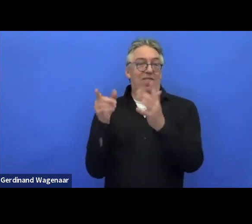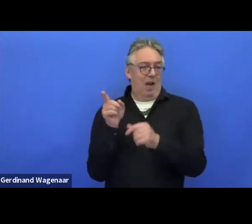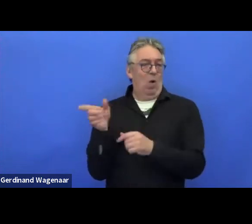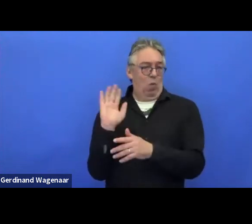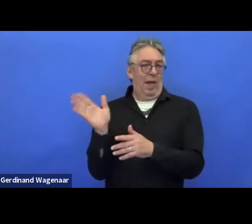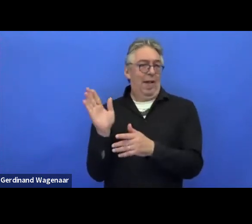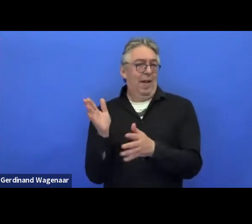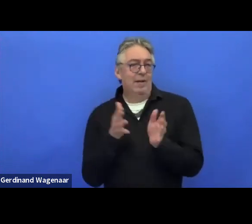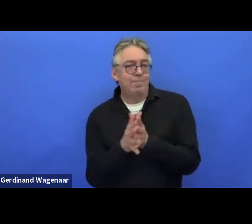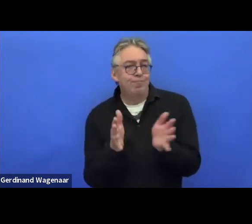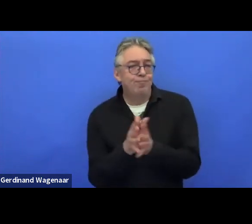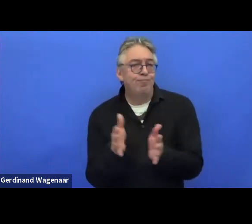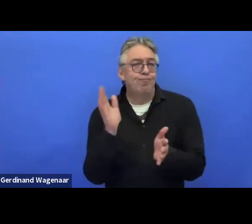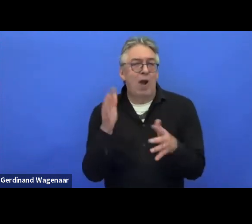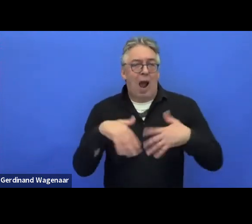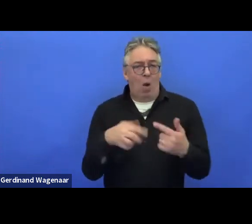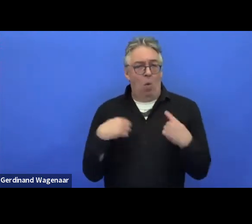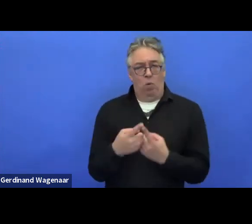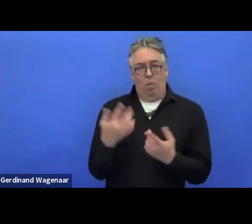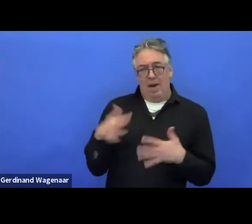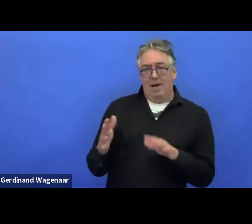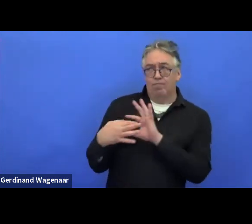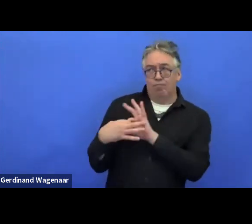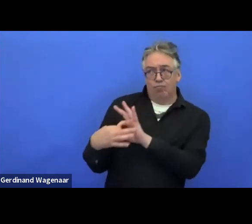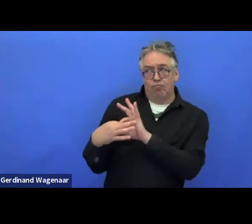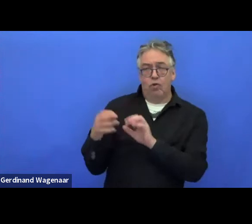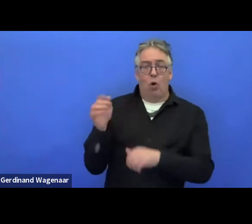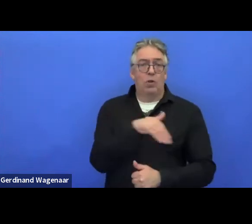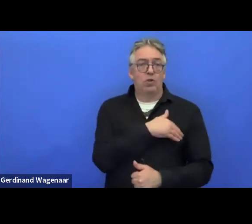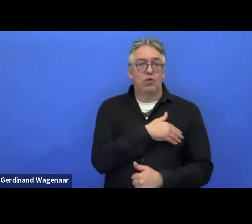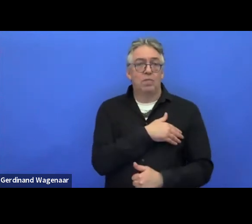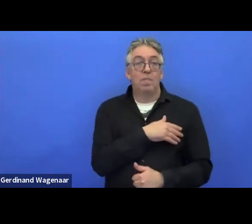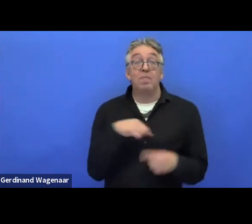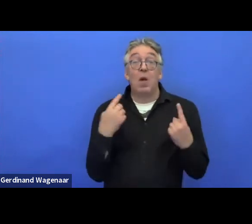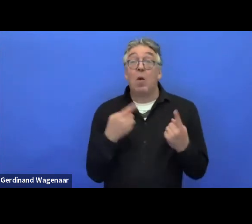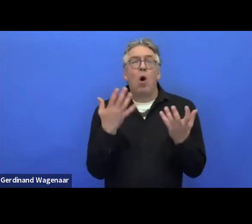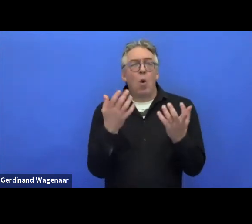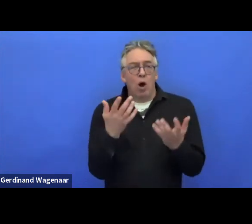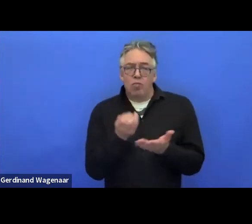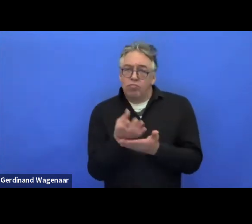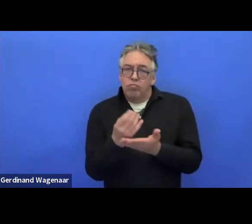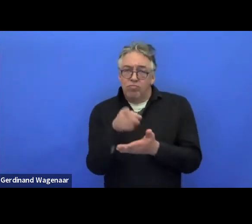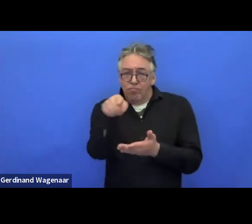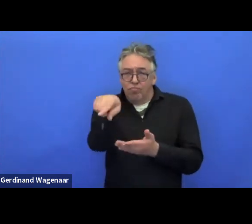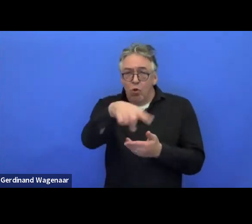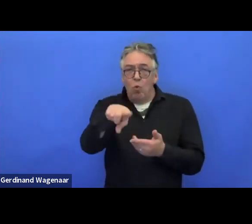and all of us as EDF members aware of the role of the Ombudsman and ready to use and communicate with the Ombudsman